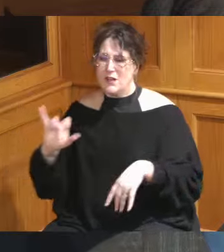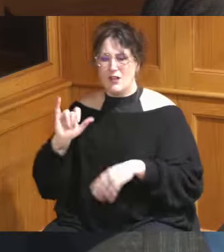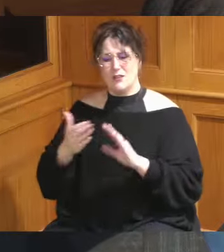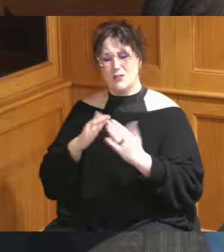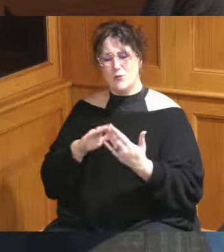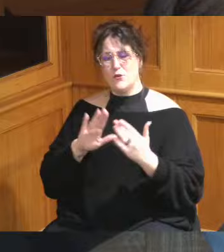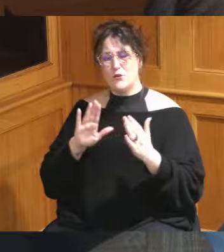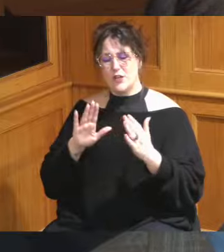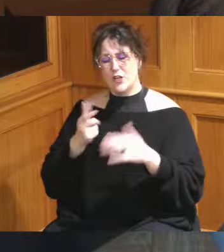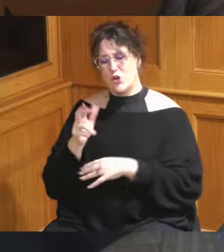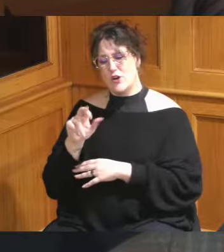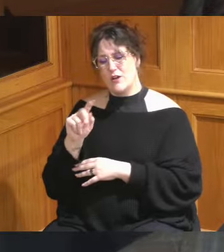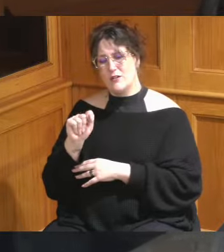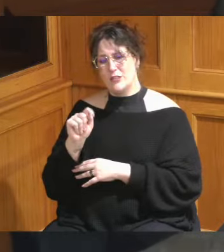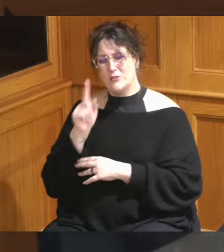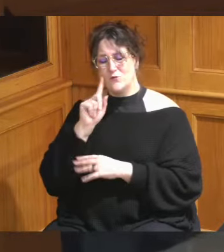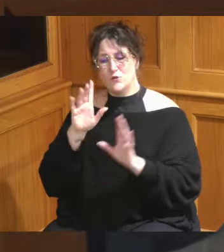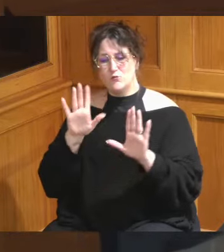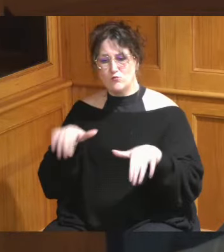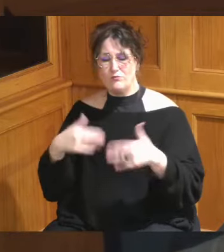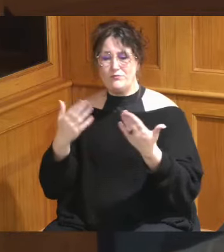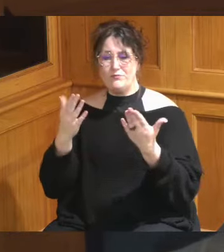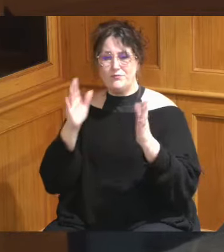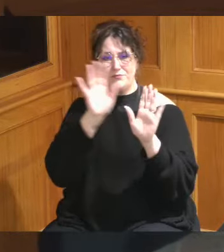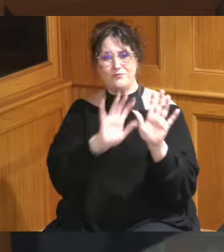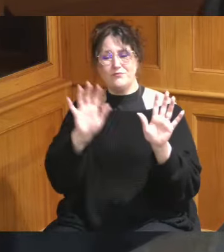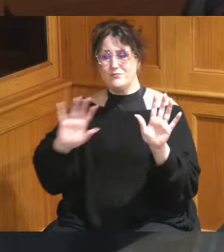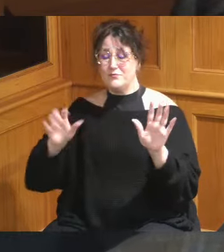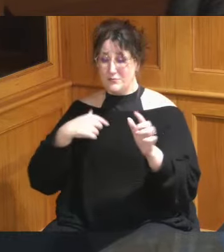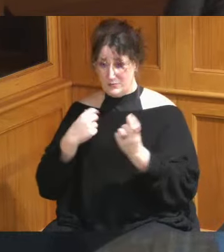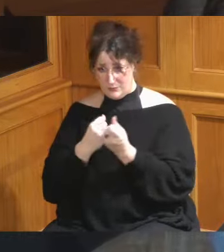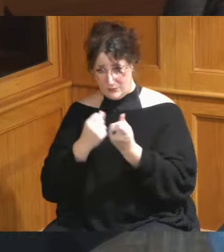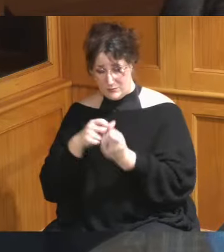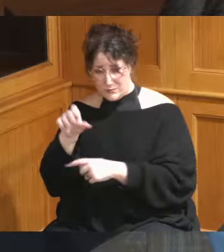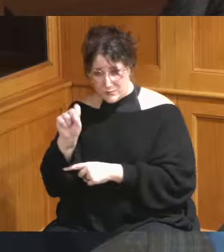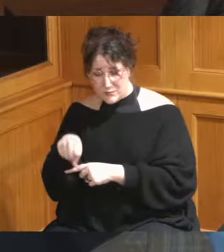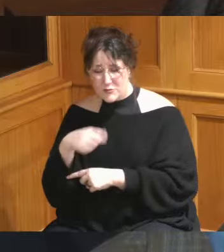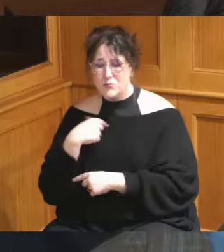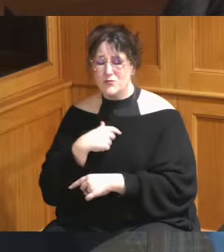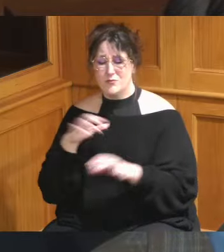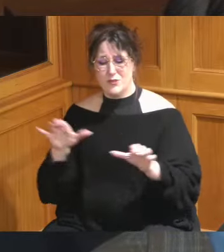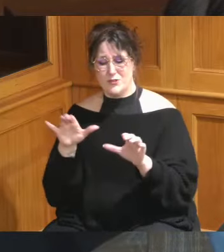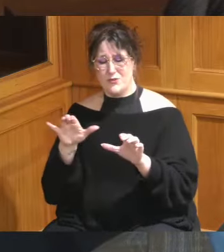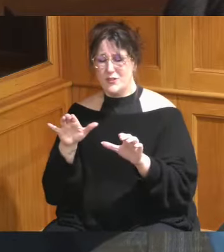grants, I support that because we've been doing nothing but vi revitalizing. Every time I look up,